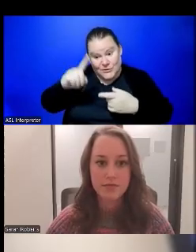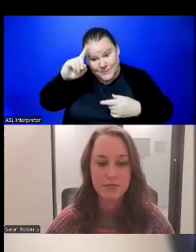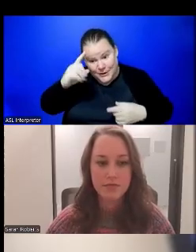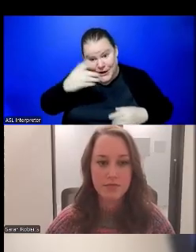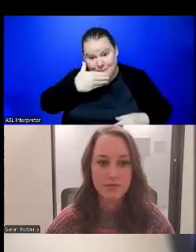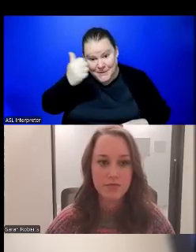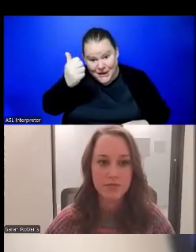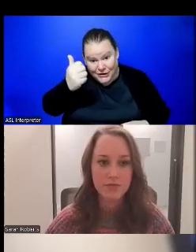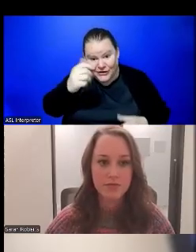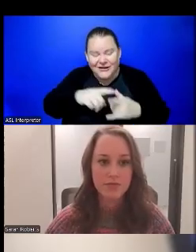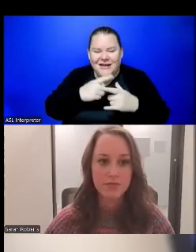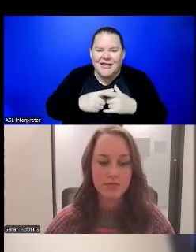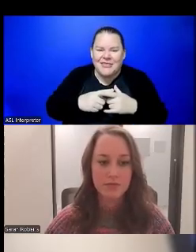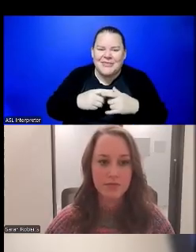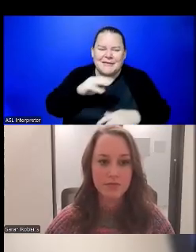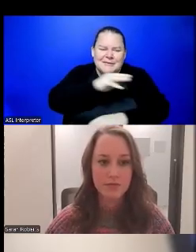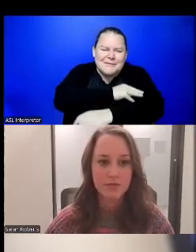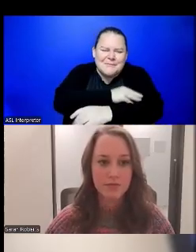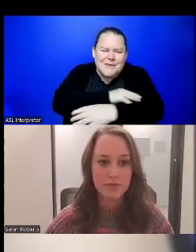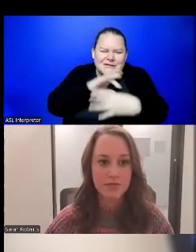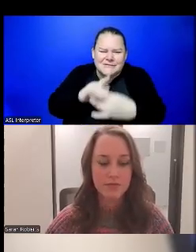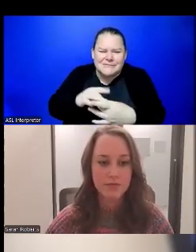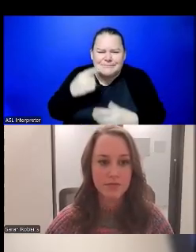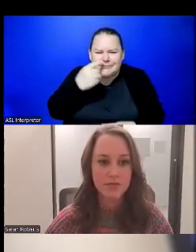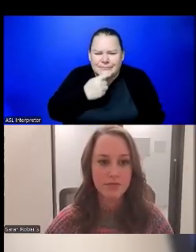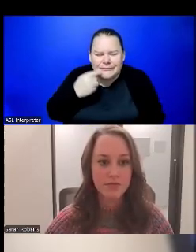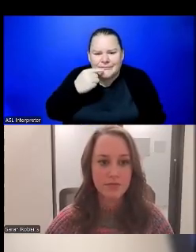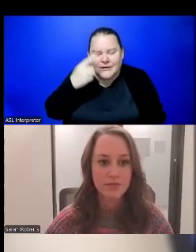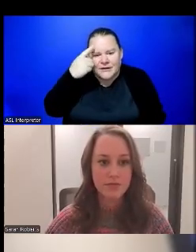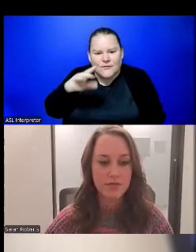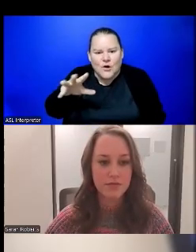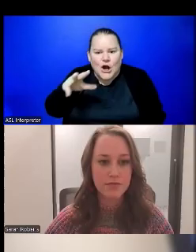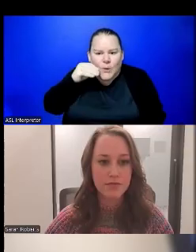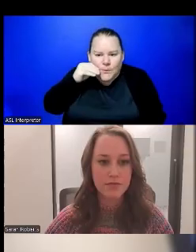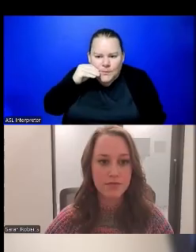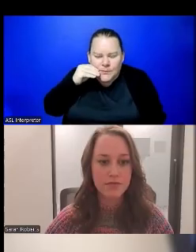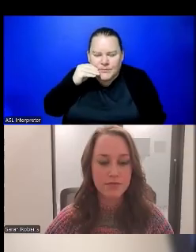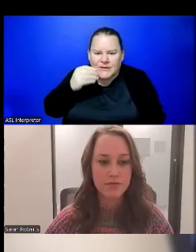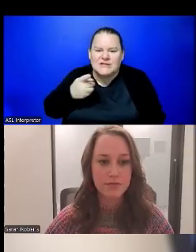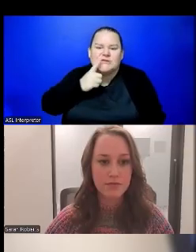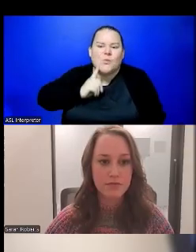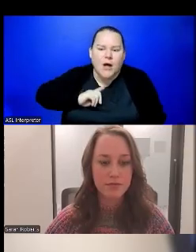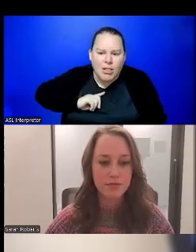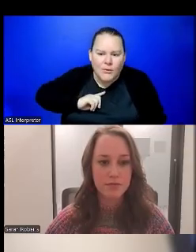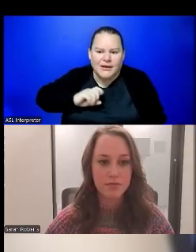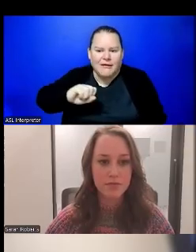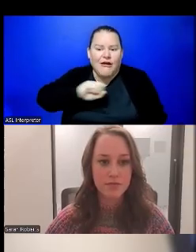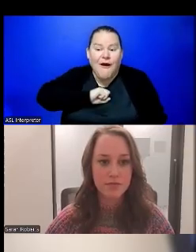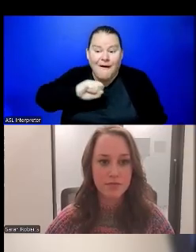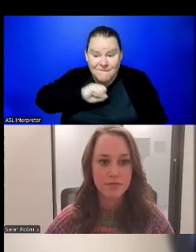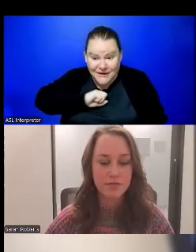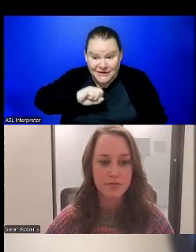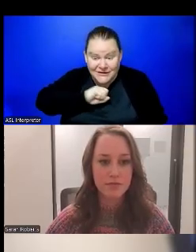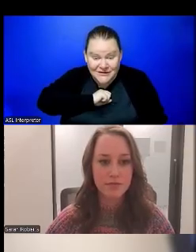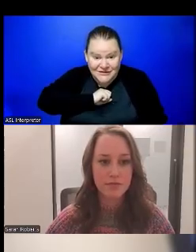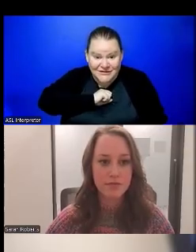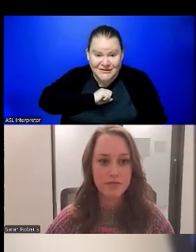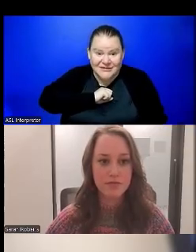muscles of the mouth, for sucking, for swallowing, for coughing, if the if the food, or, sorry, if the formula starts